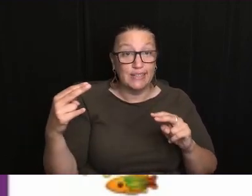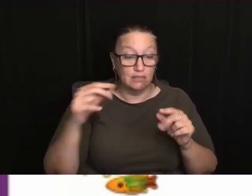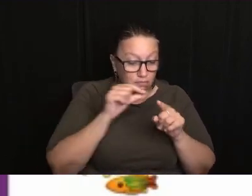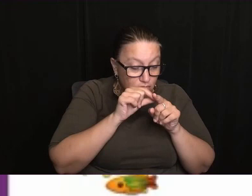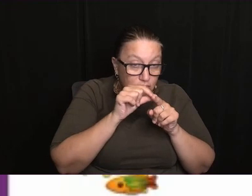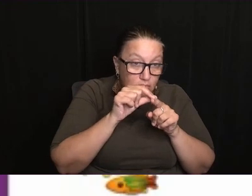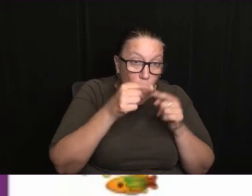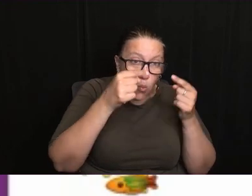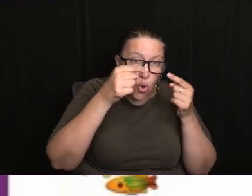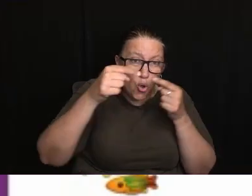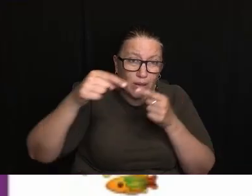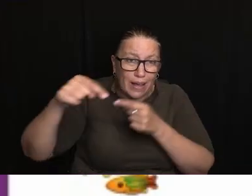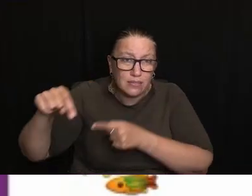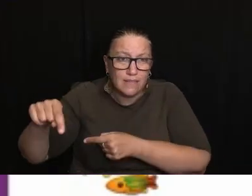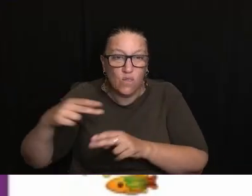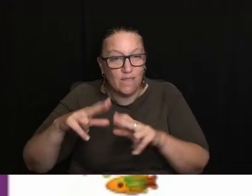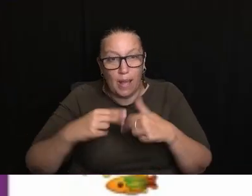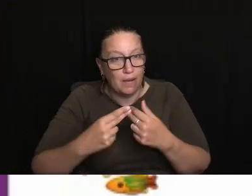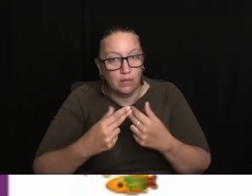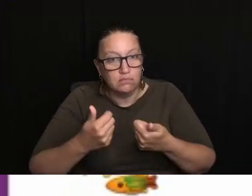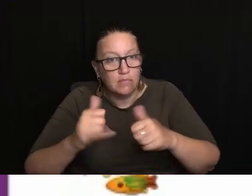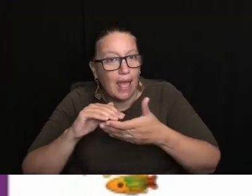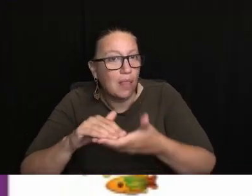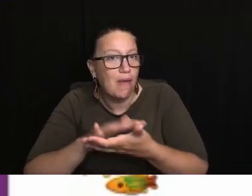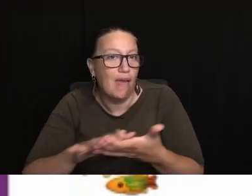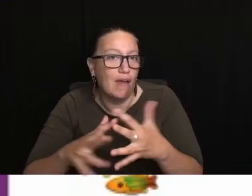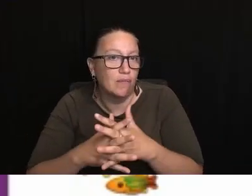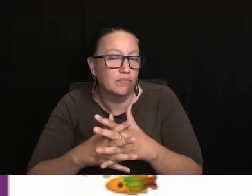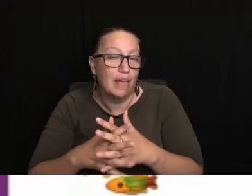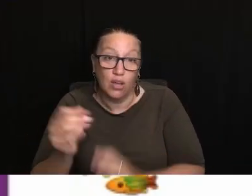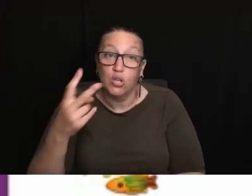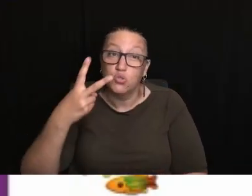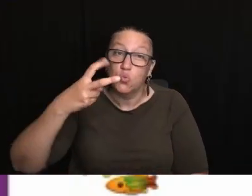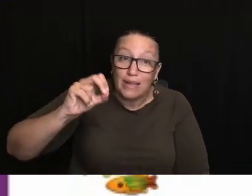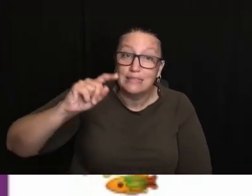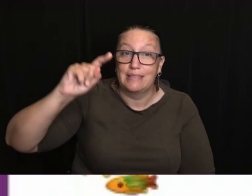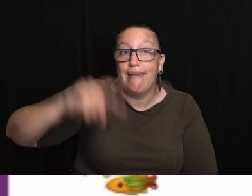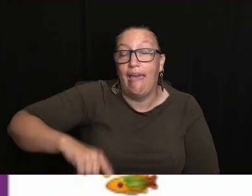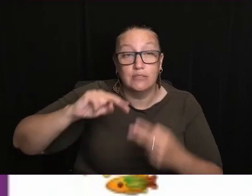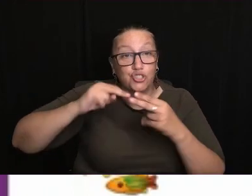20 000 genes get tested within this test. So throughout this time we've done the tests so